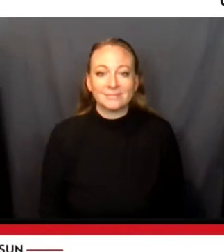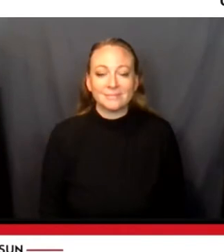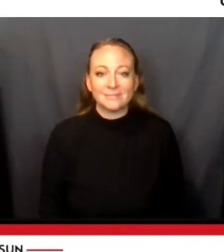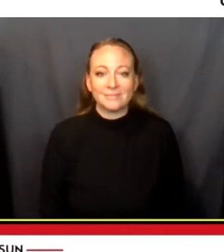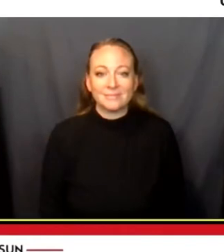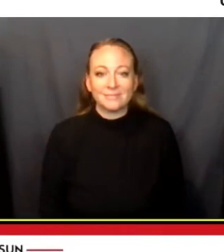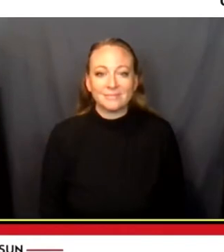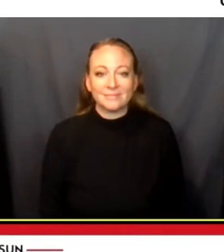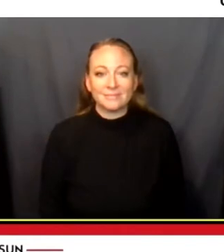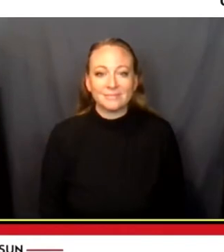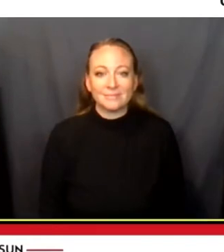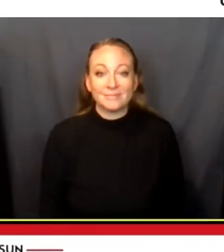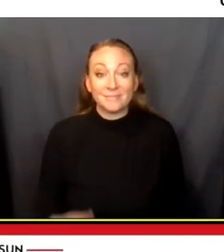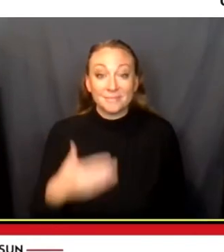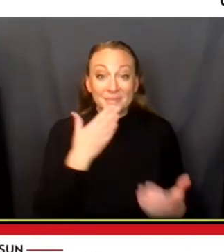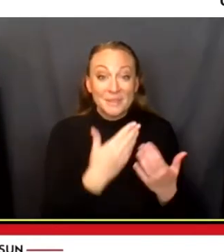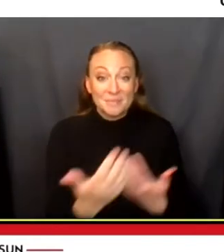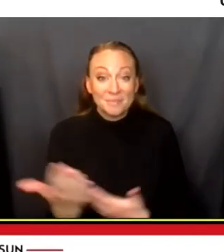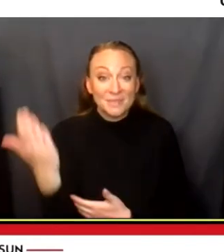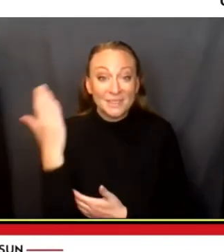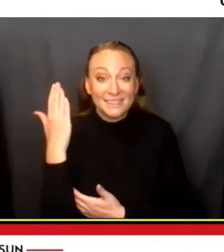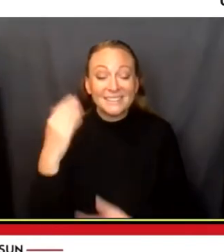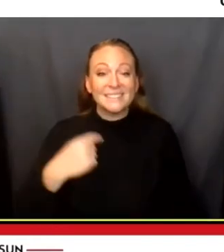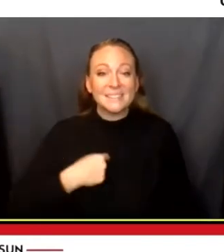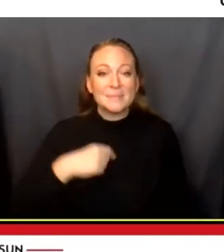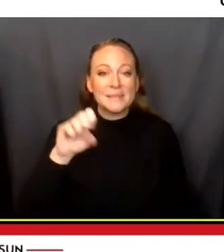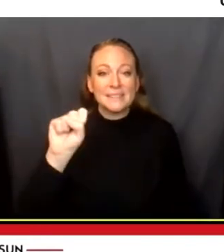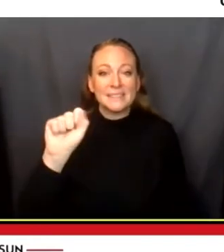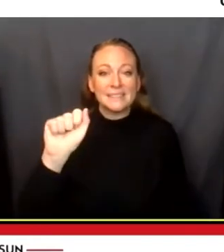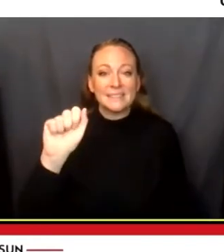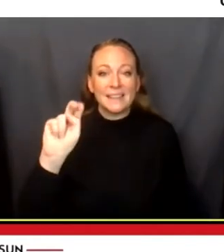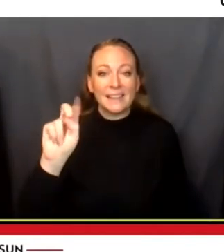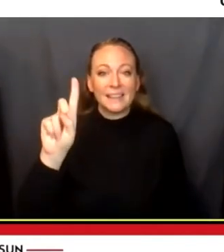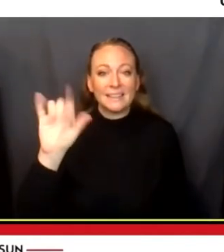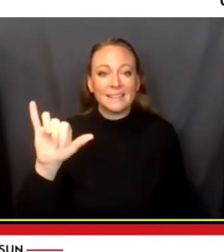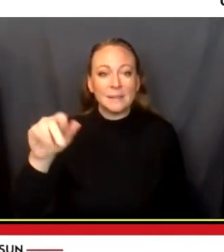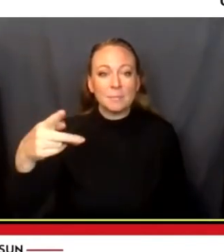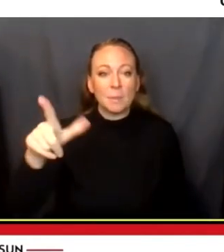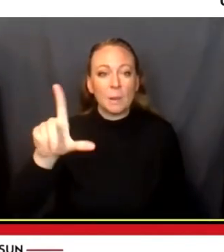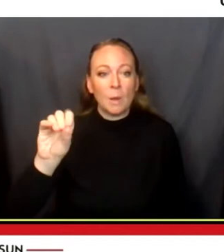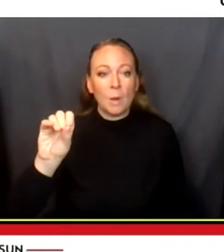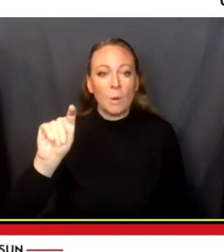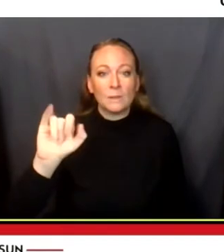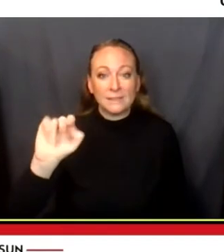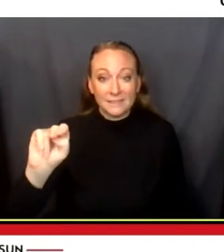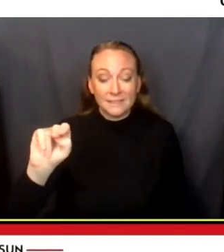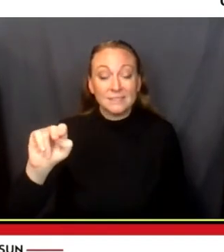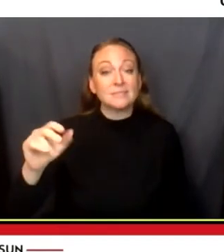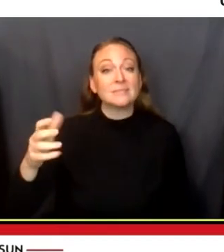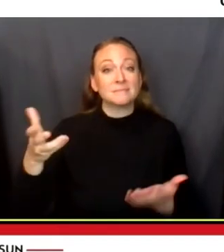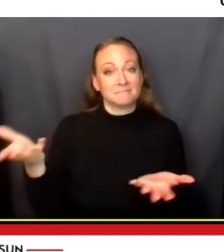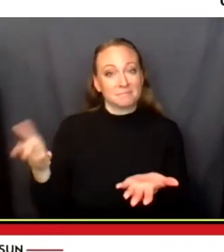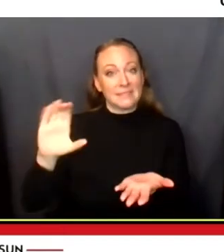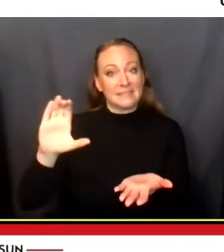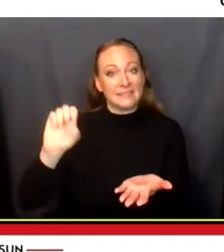Good morning, everyone. I'm Sandy Plotin. And on behalf of CSUN Center on Disabilities, I would like to officially welcome you